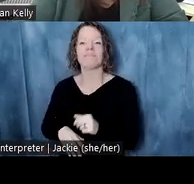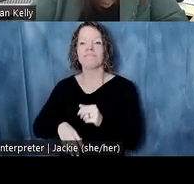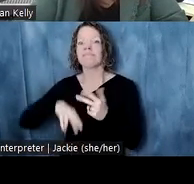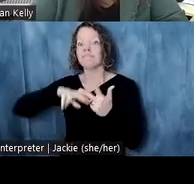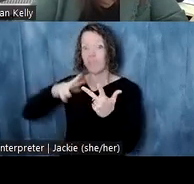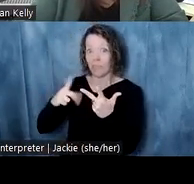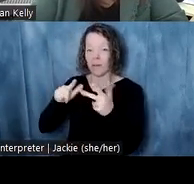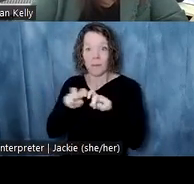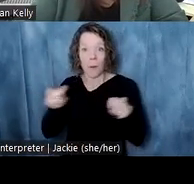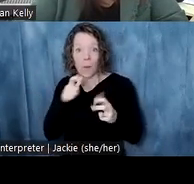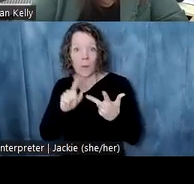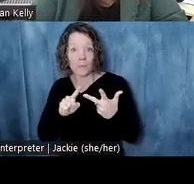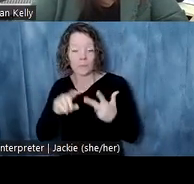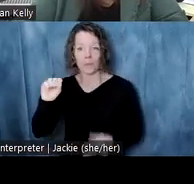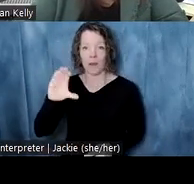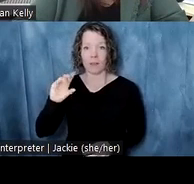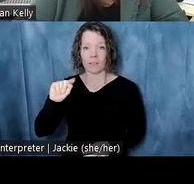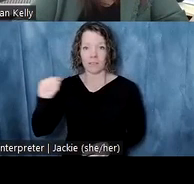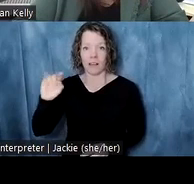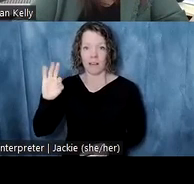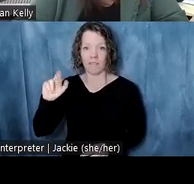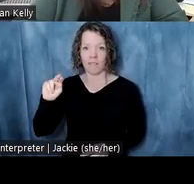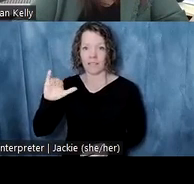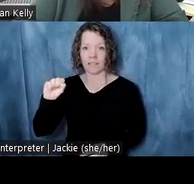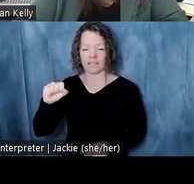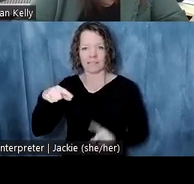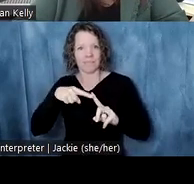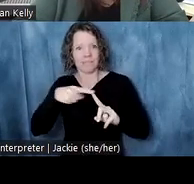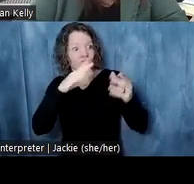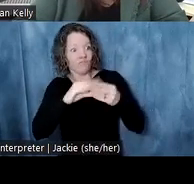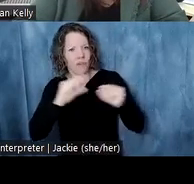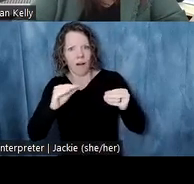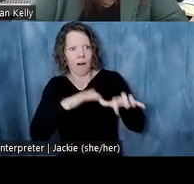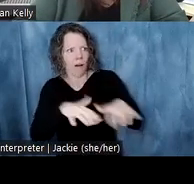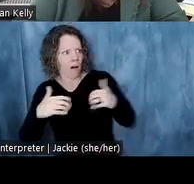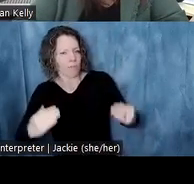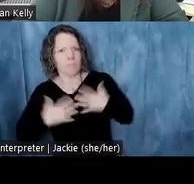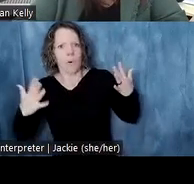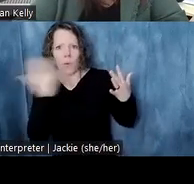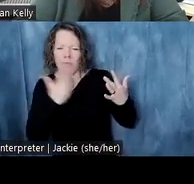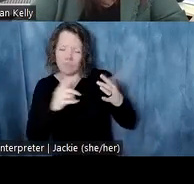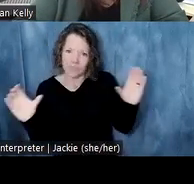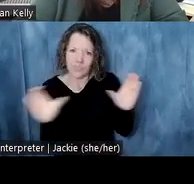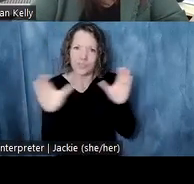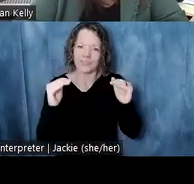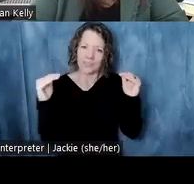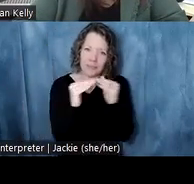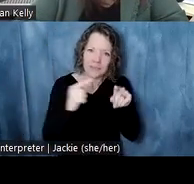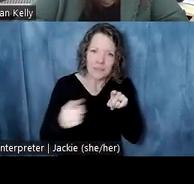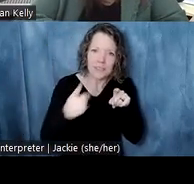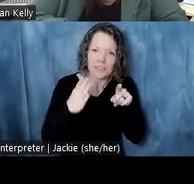will also be Scott Francis, a highly inspirational Certified Peer Specialist and Recovery Coach who